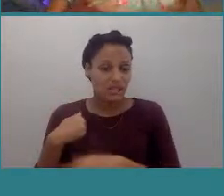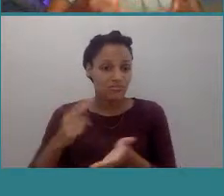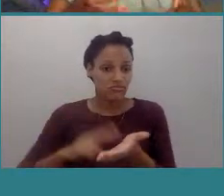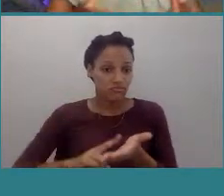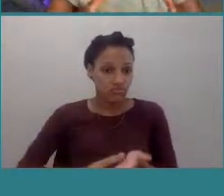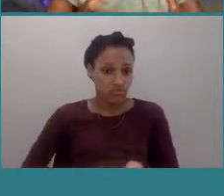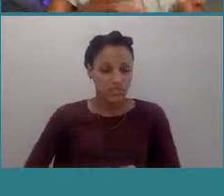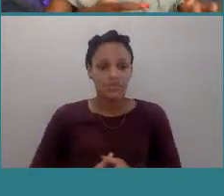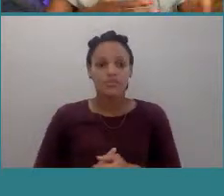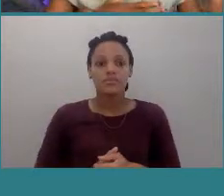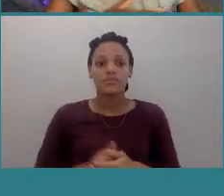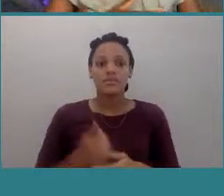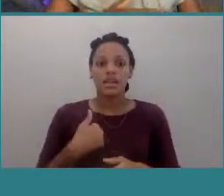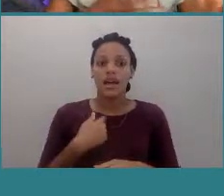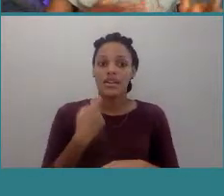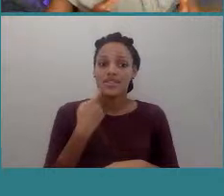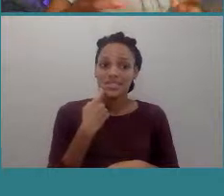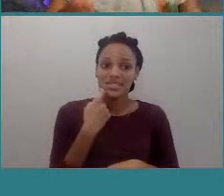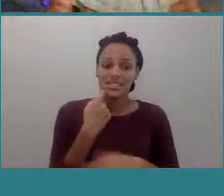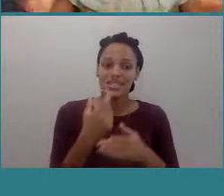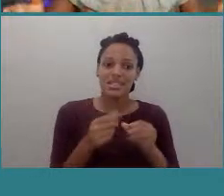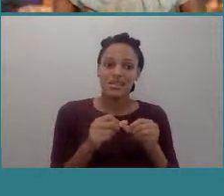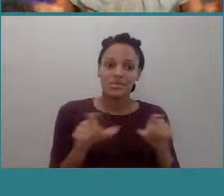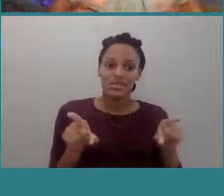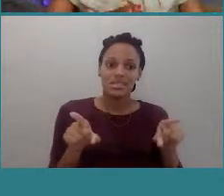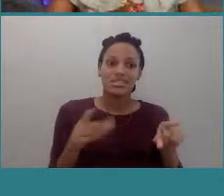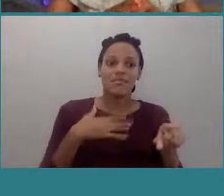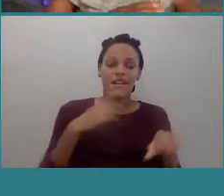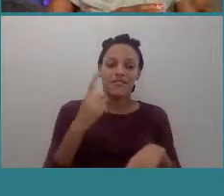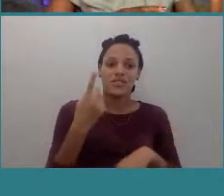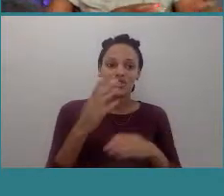is a budding comic book artist. Collaboration, hustle, not being afraid to network, adding